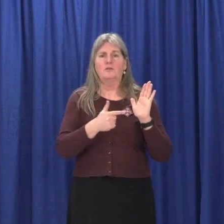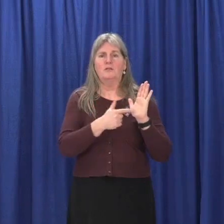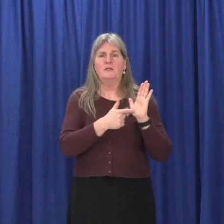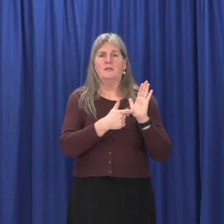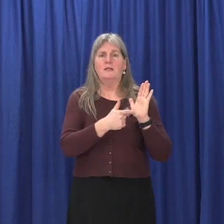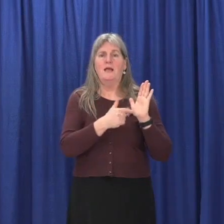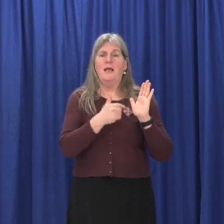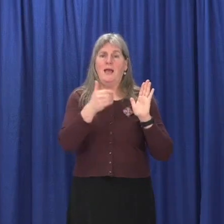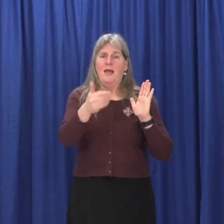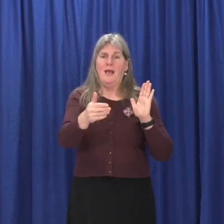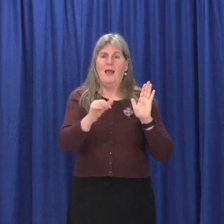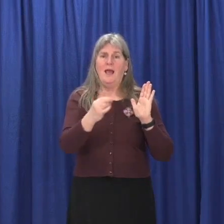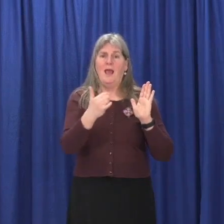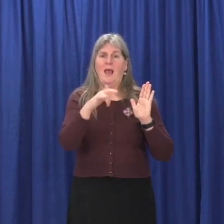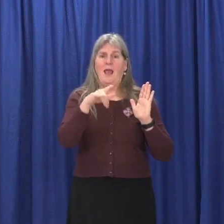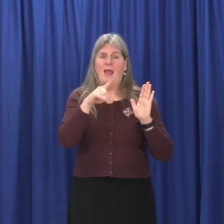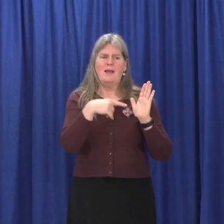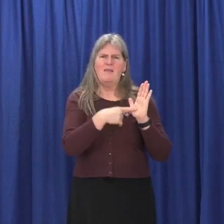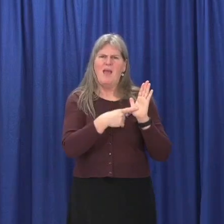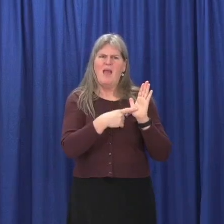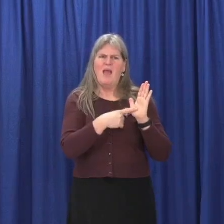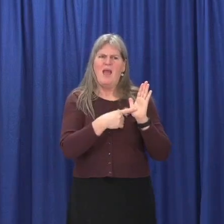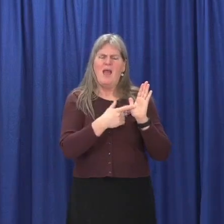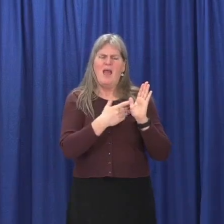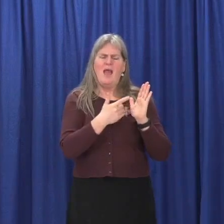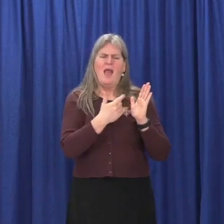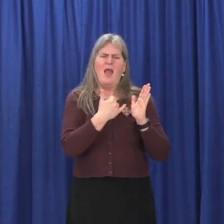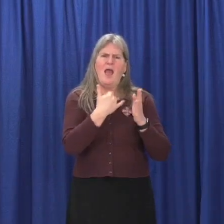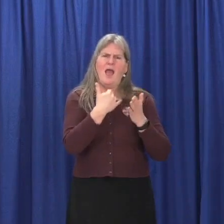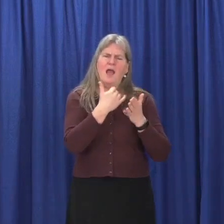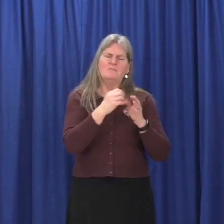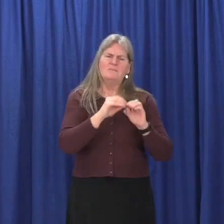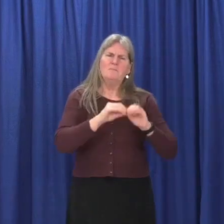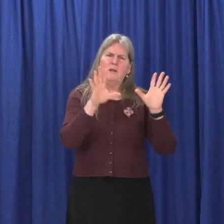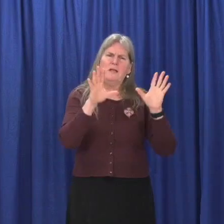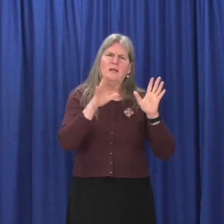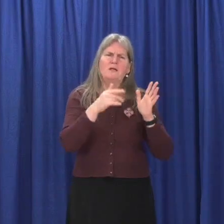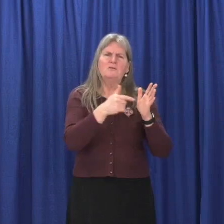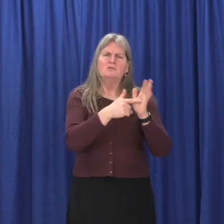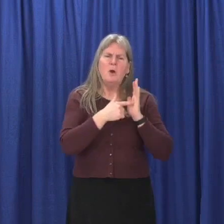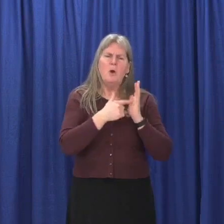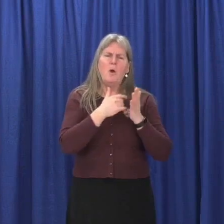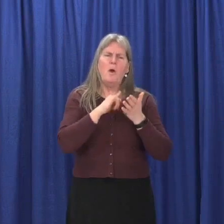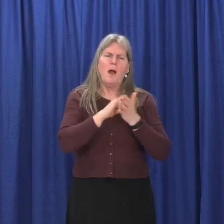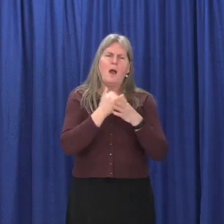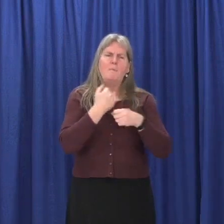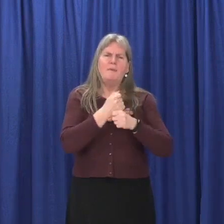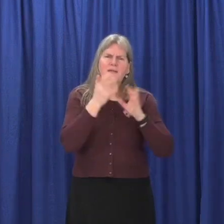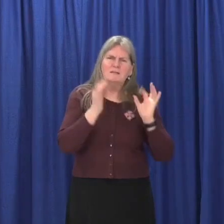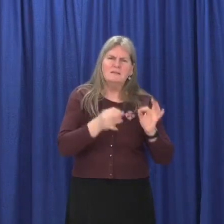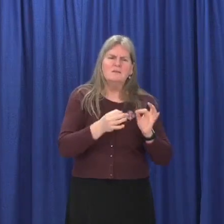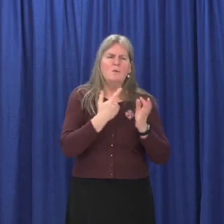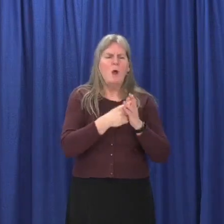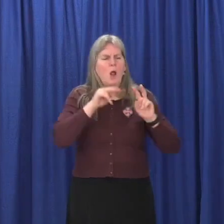and now it's about conversations about well, what is the new normal? And, you know, I would add that the mental